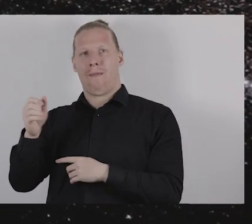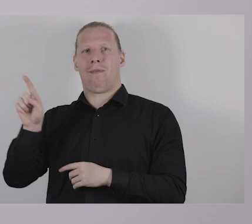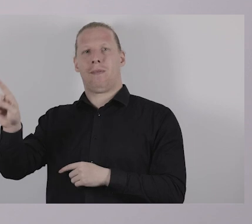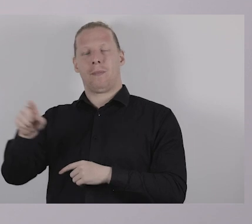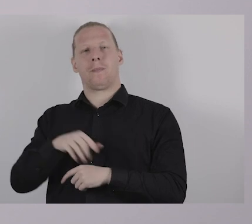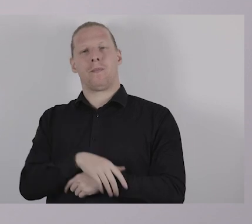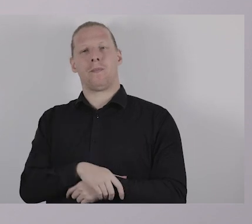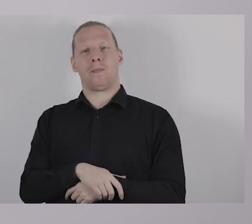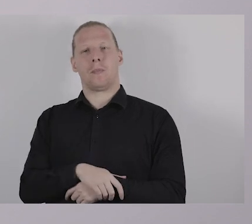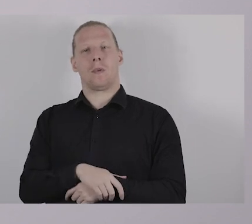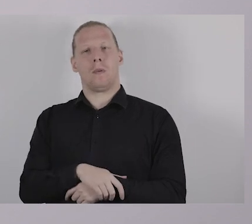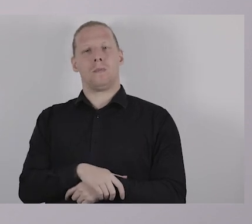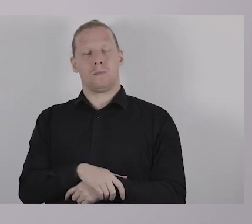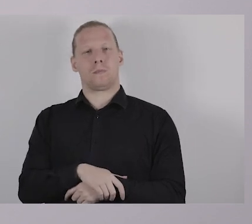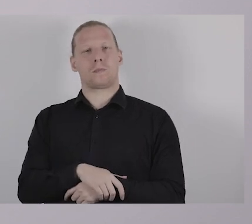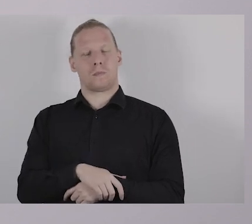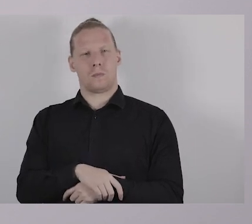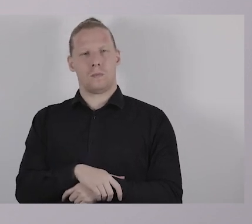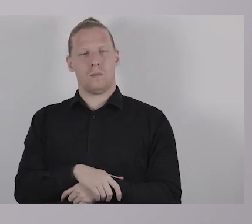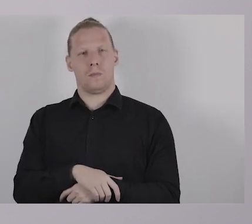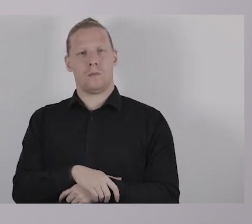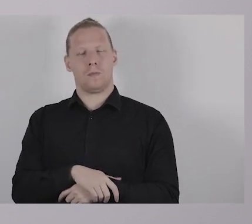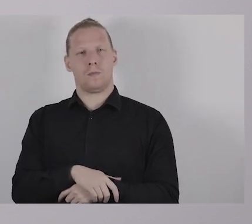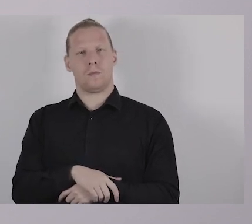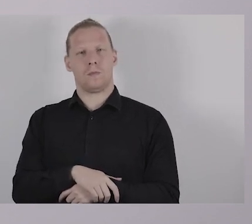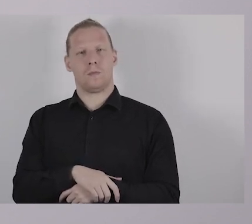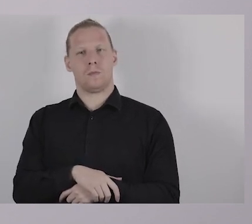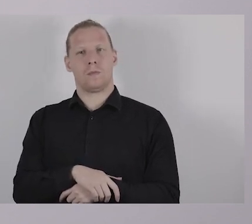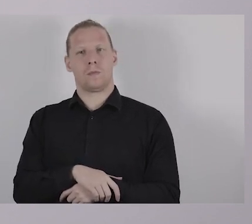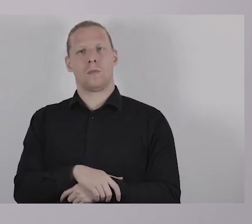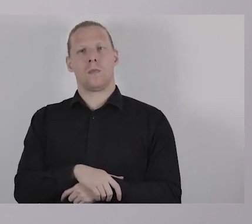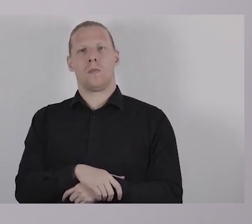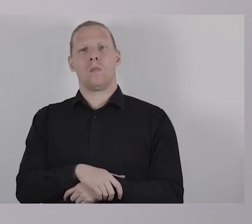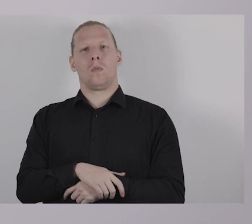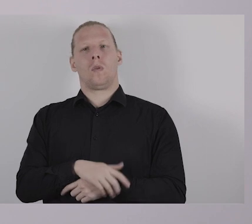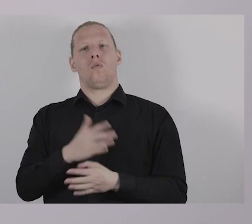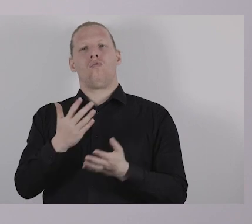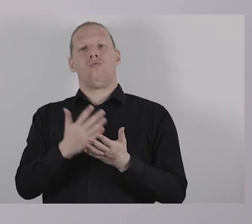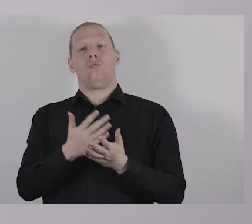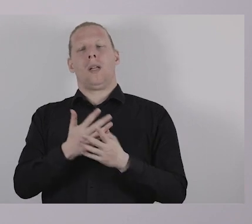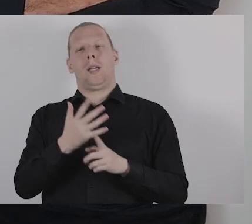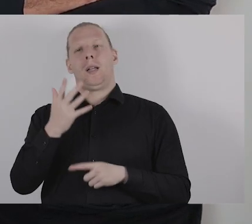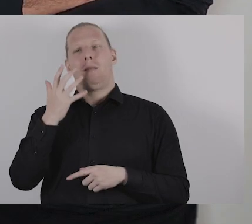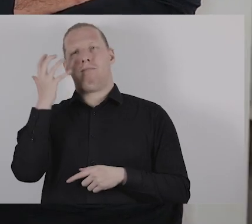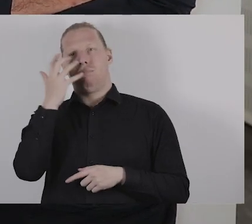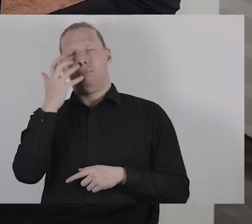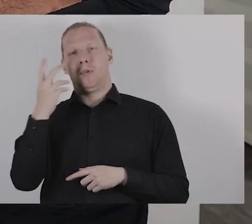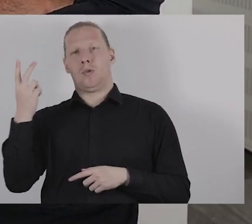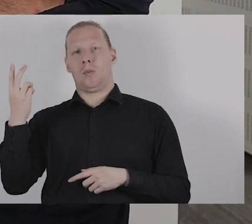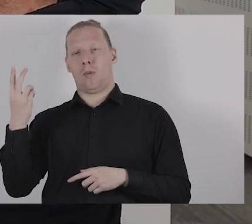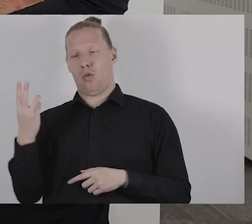So, yes, it's awesome to be with Stan, Jack